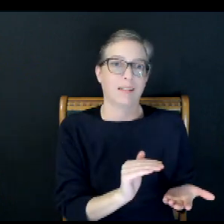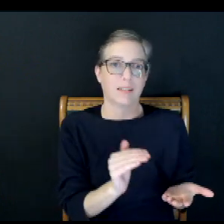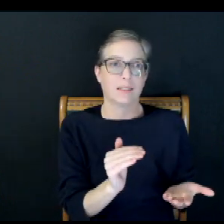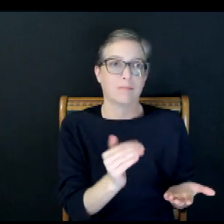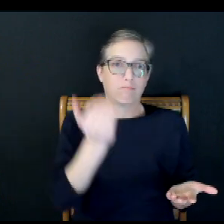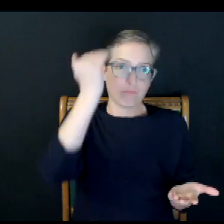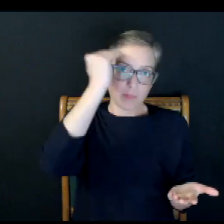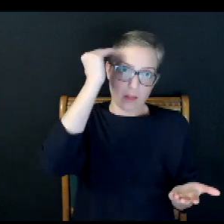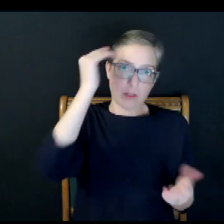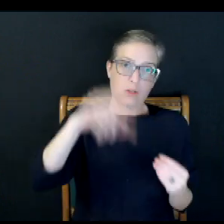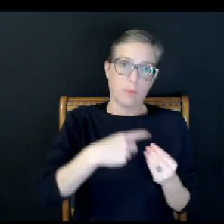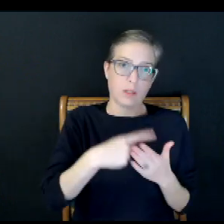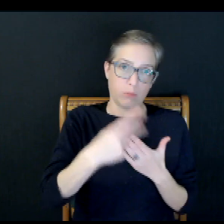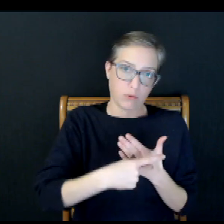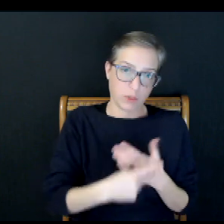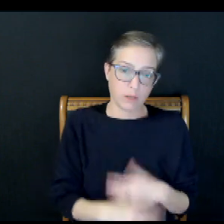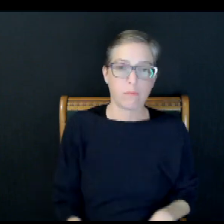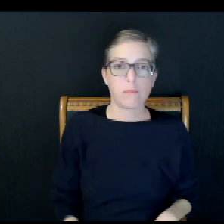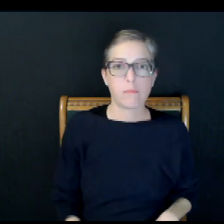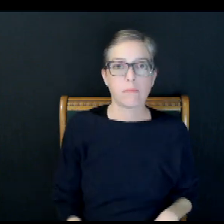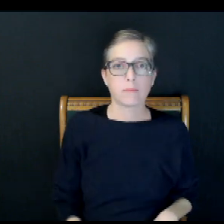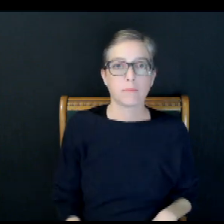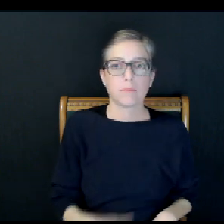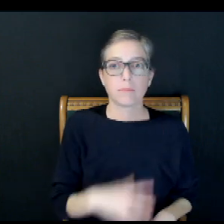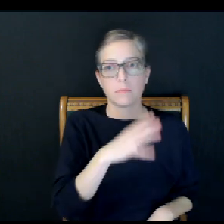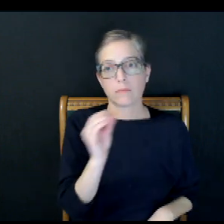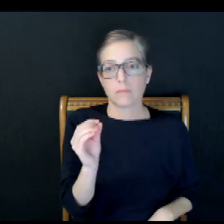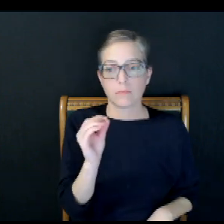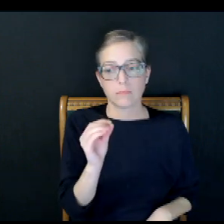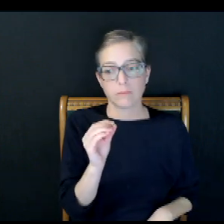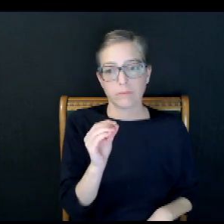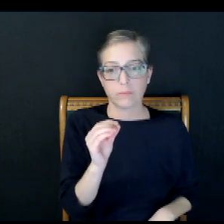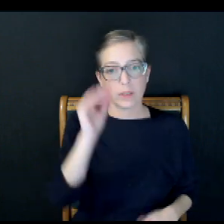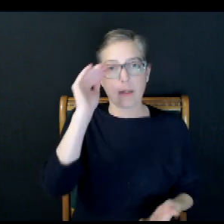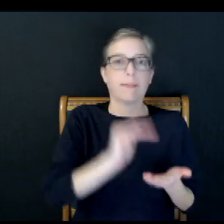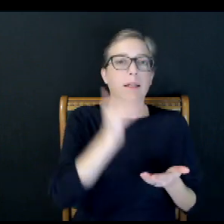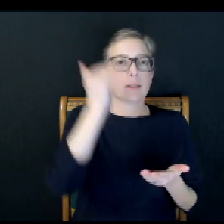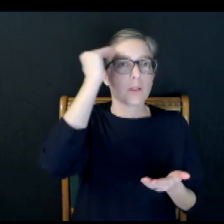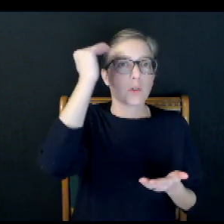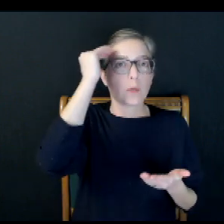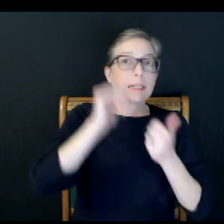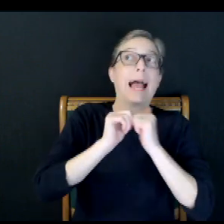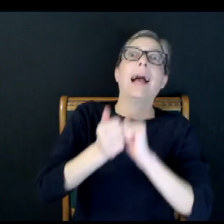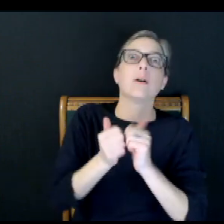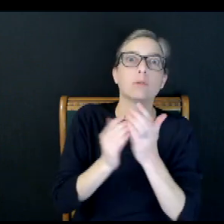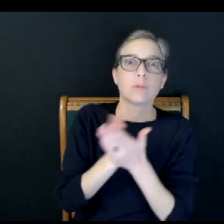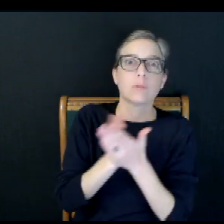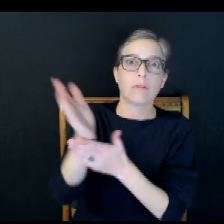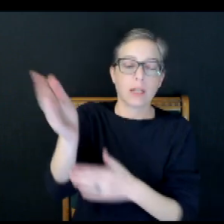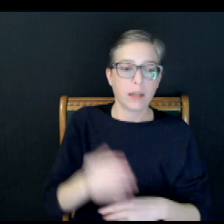much less a chance of knowing how to navigate them. This is where our trusted community driven organizations come in.